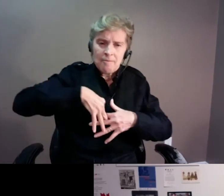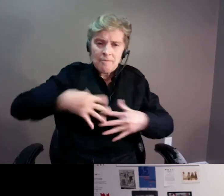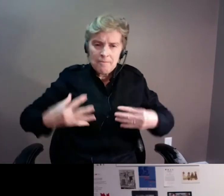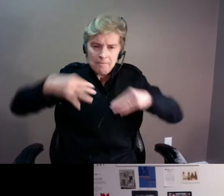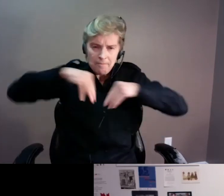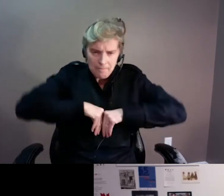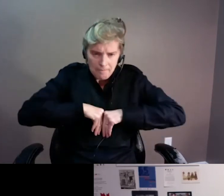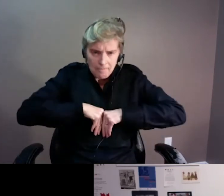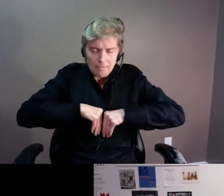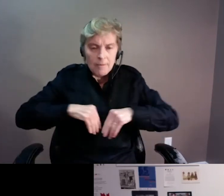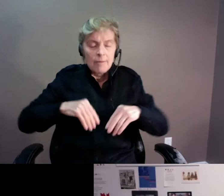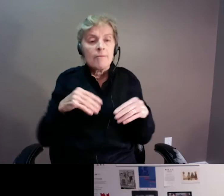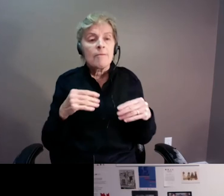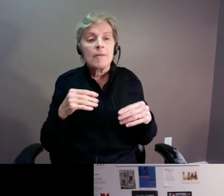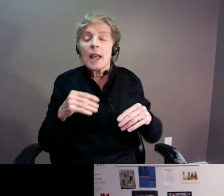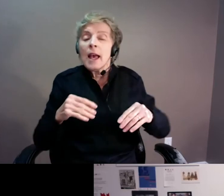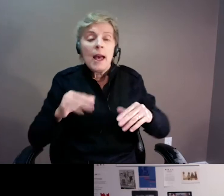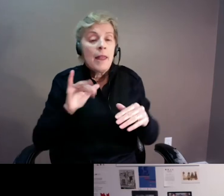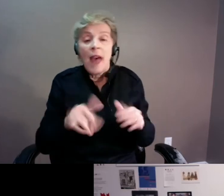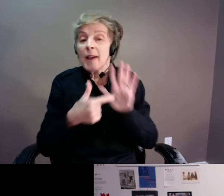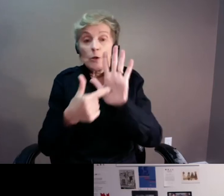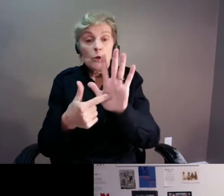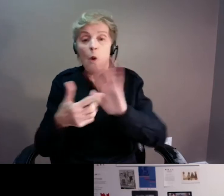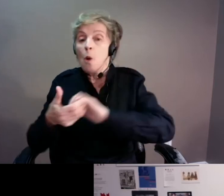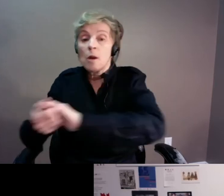one of the most fundamental expressions of solidarity that we can that we can think of.